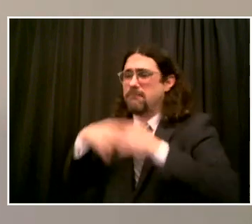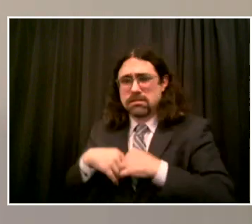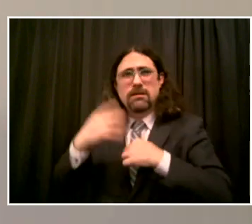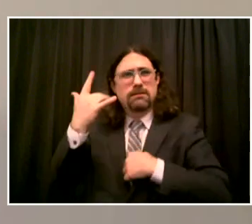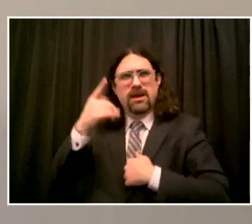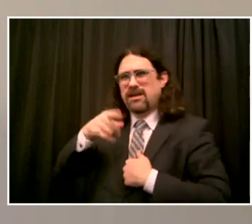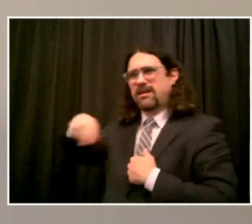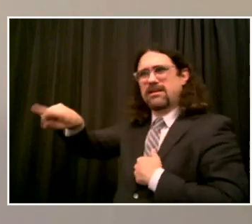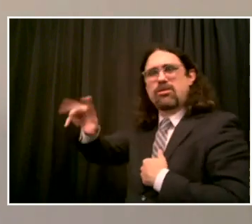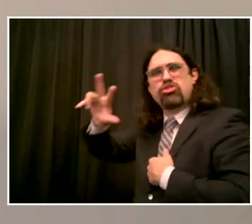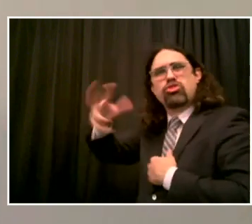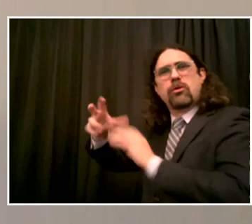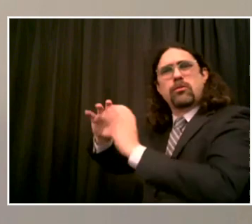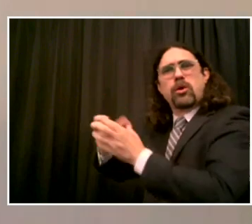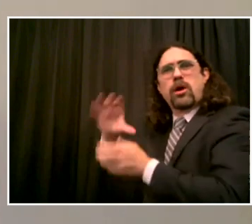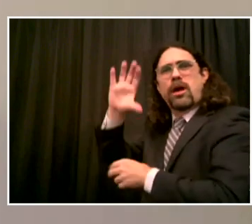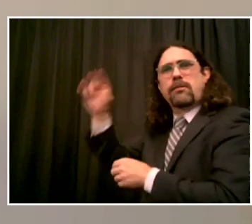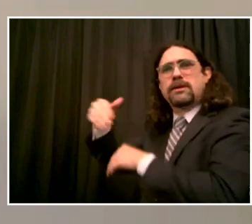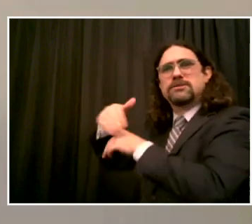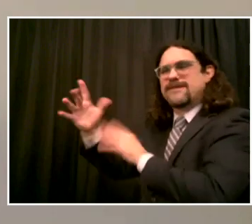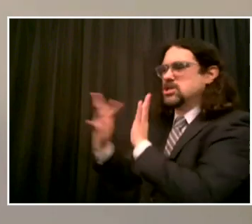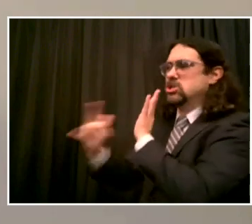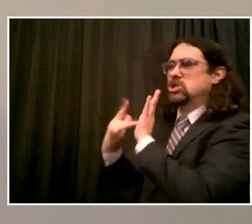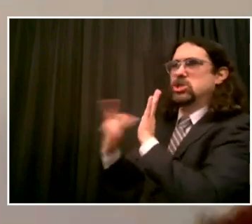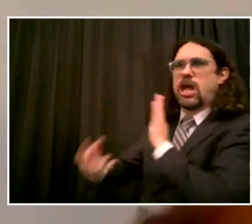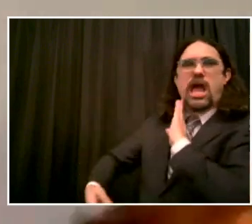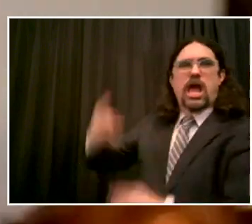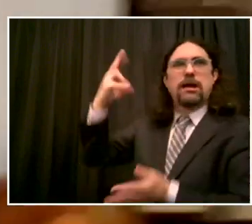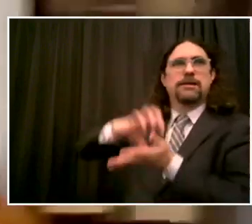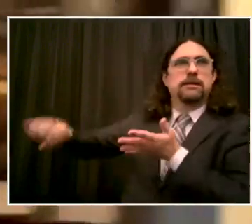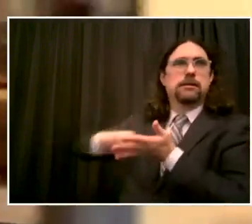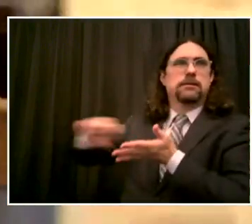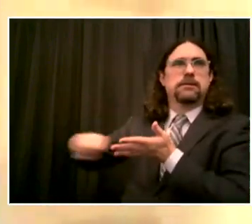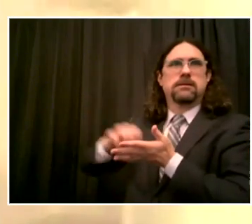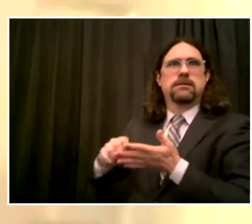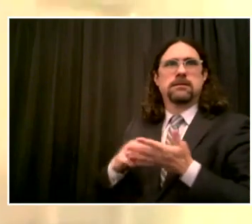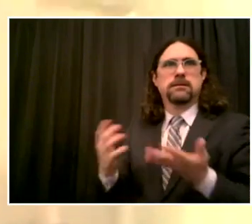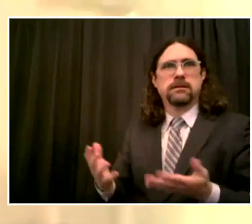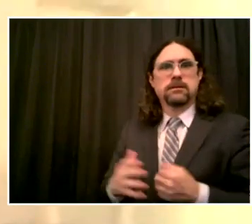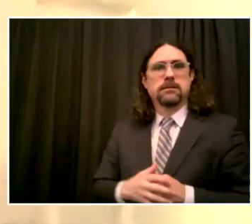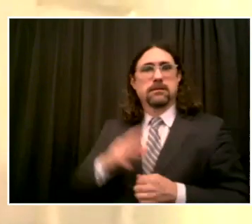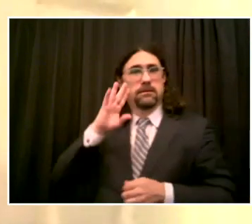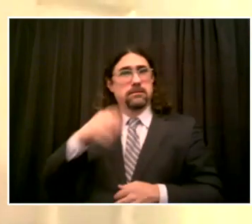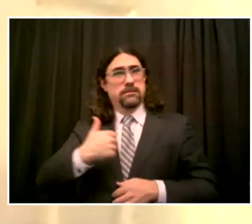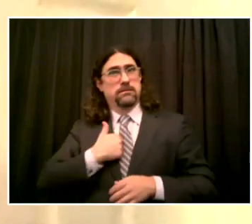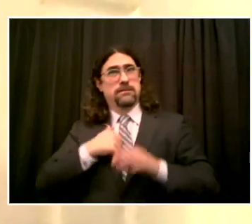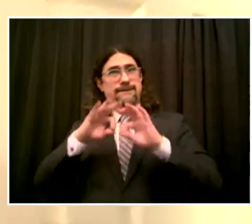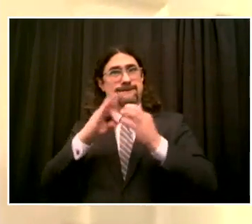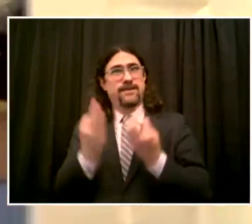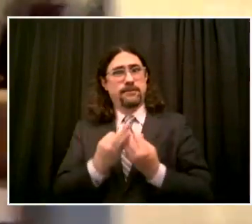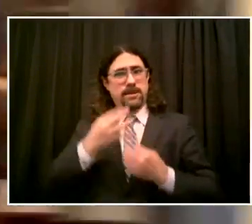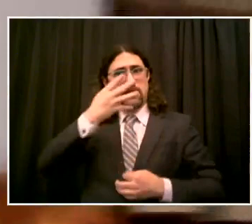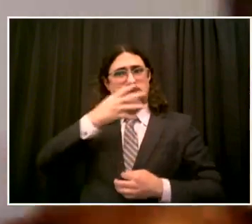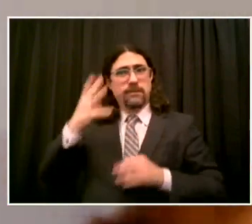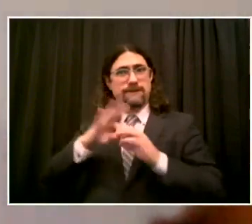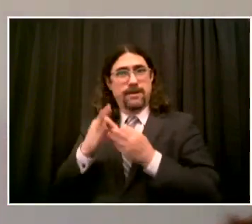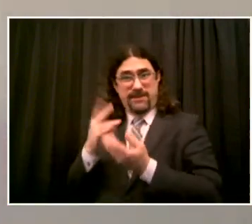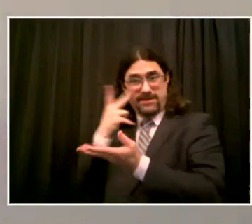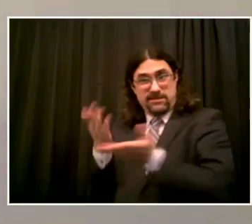EXORBITANT AMOUNT OF FEES FROM ITHRD PARTY FOOD DELIVERY APPS. I ALSO WANT TO SAY AS A SONOF